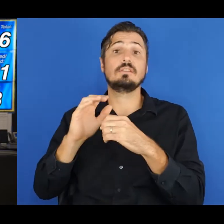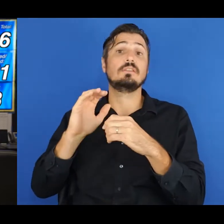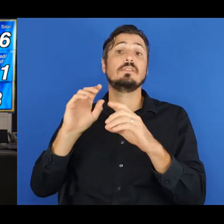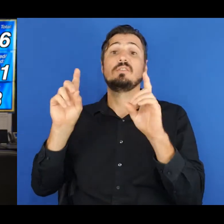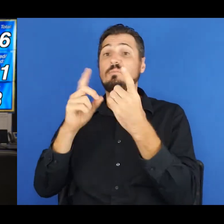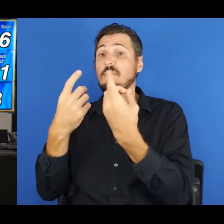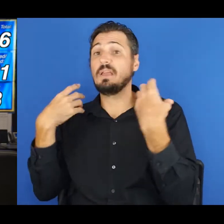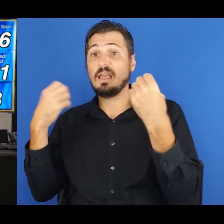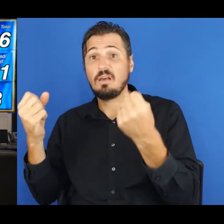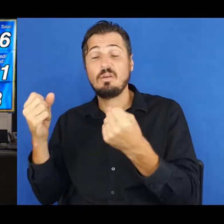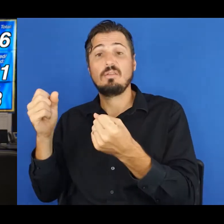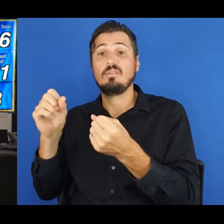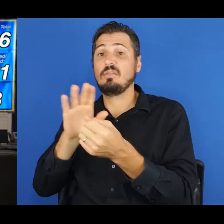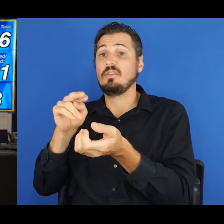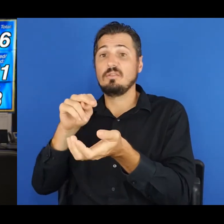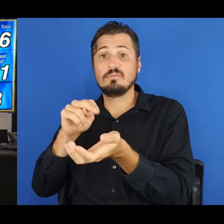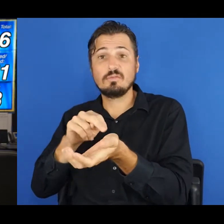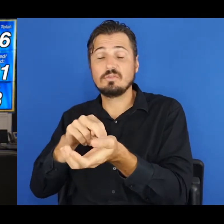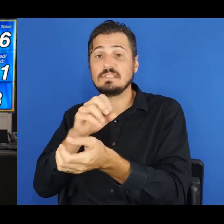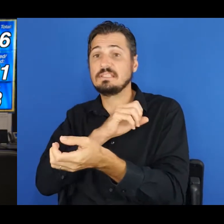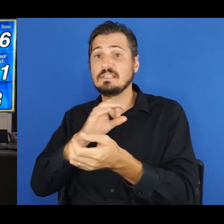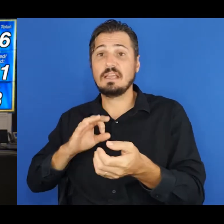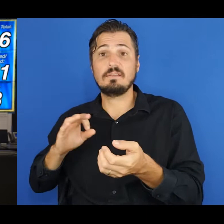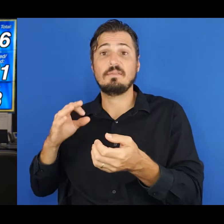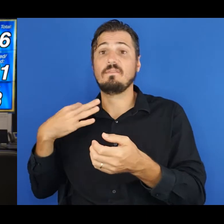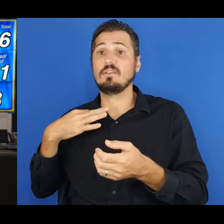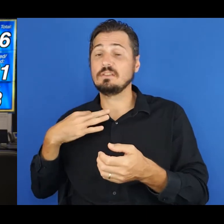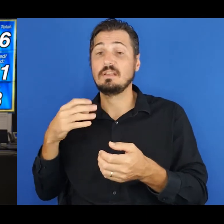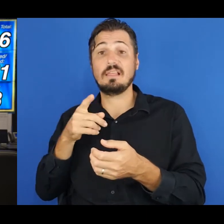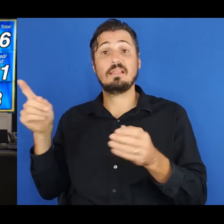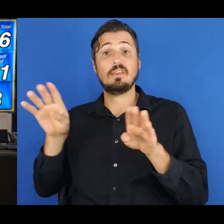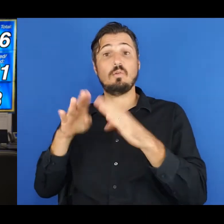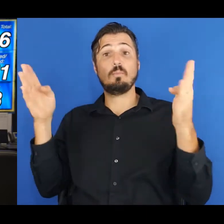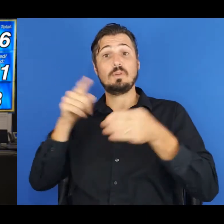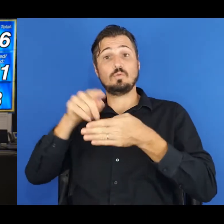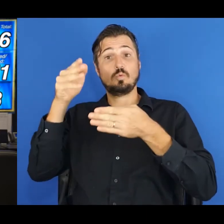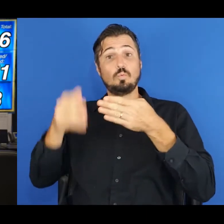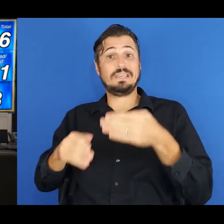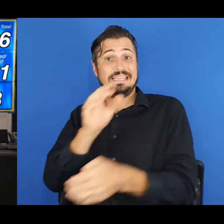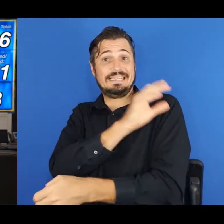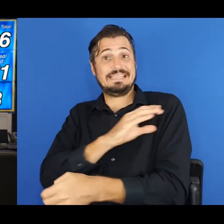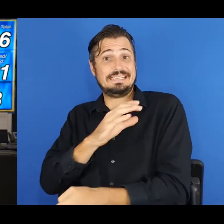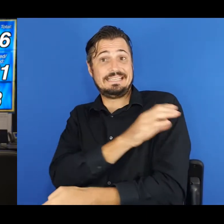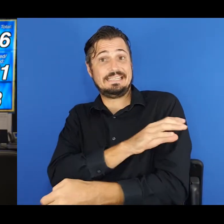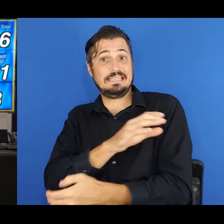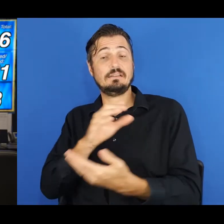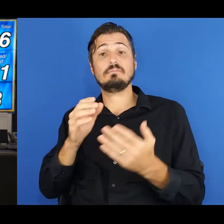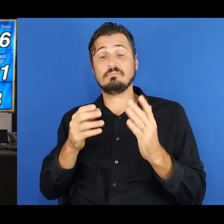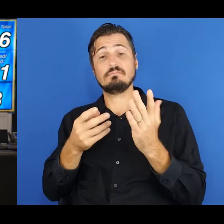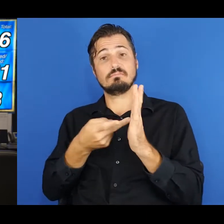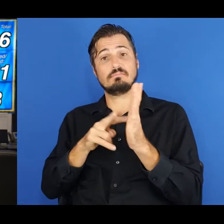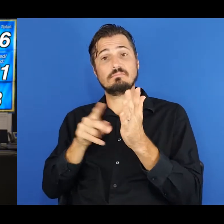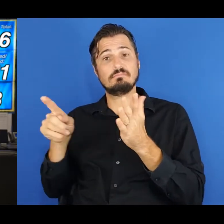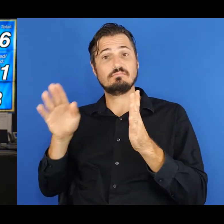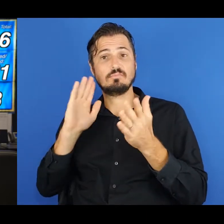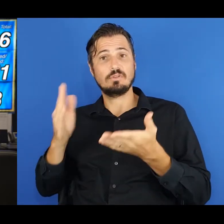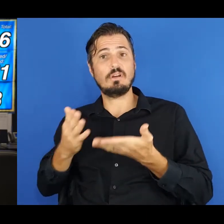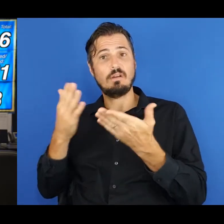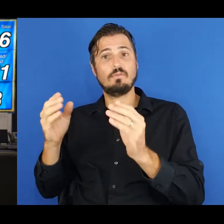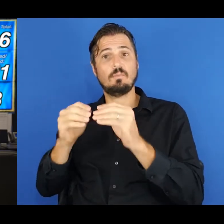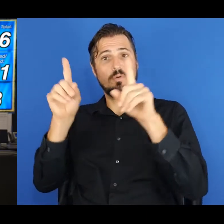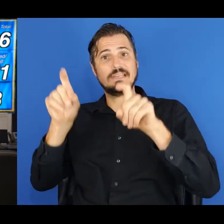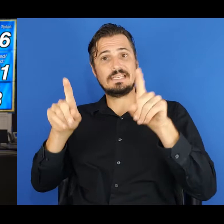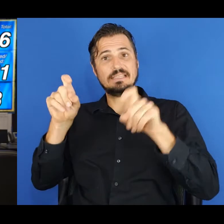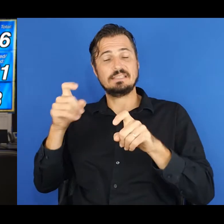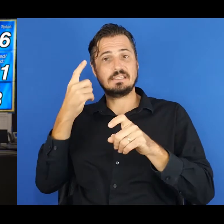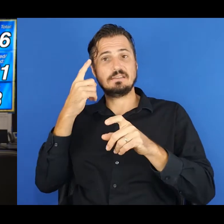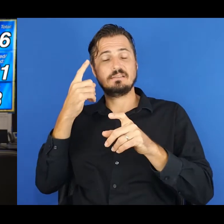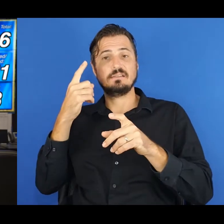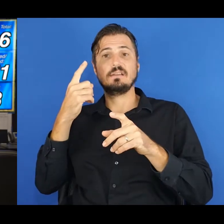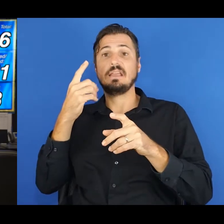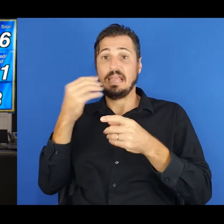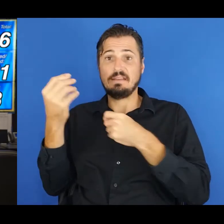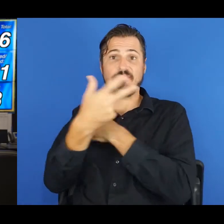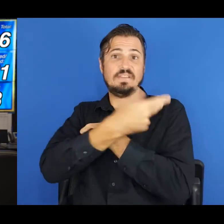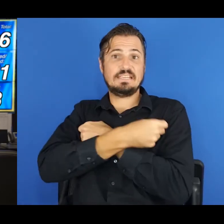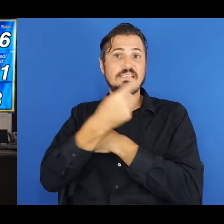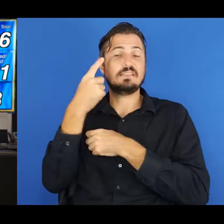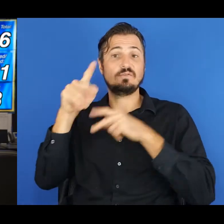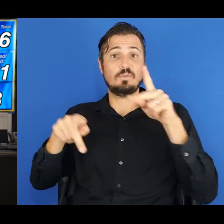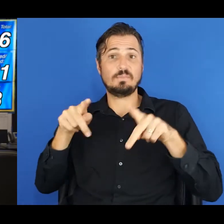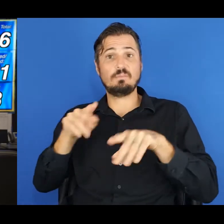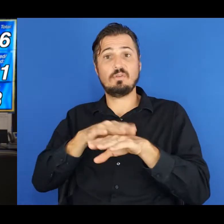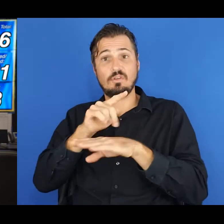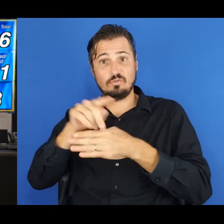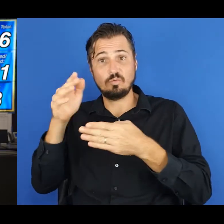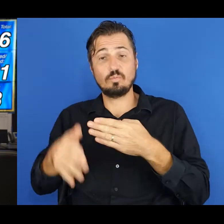their team of nurses, staff and volunteers. They teamed up to open weekend clinics to accommodate increased opportunities for testing and vaccine. These folks are working around the